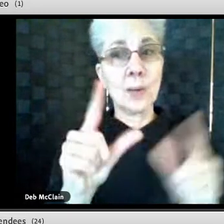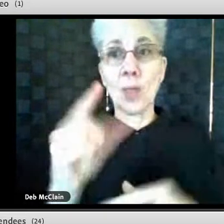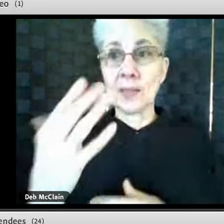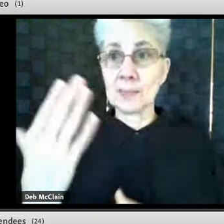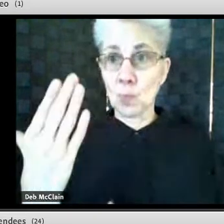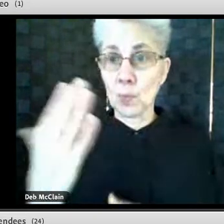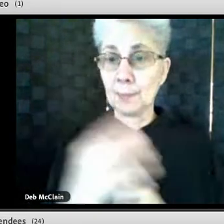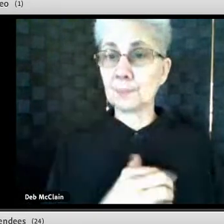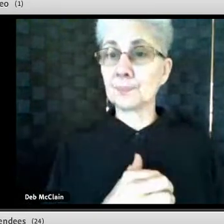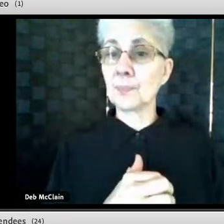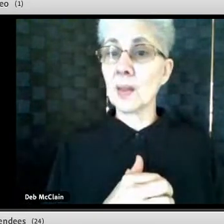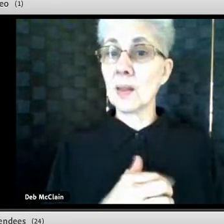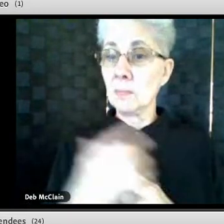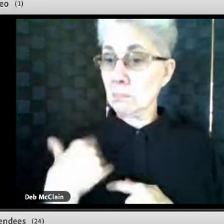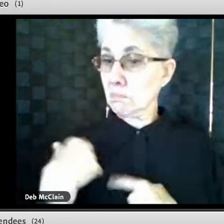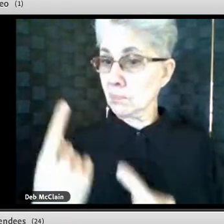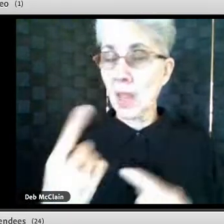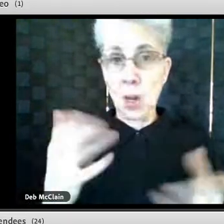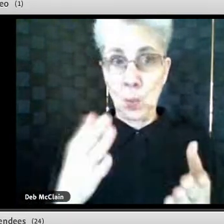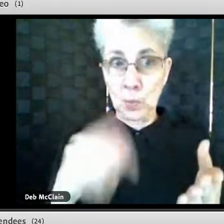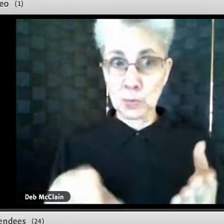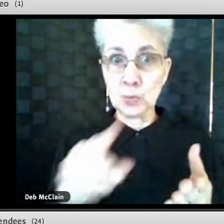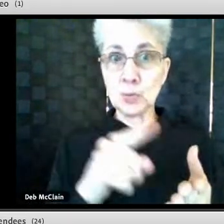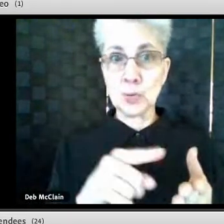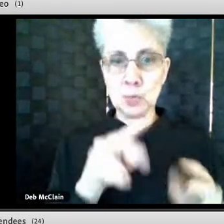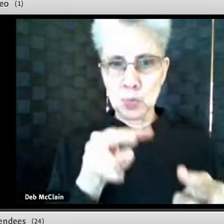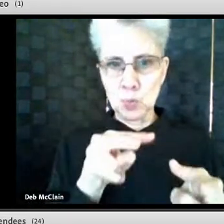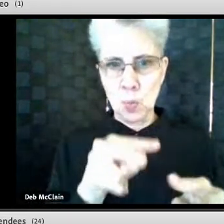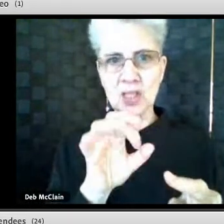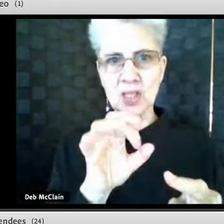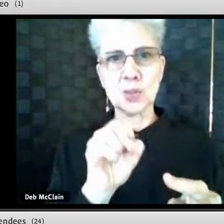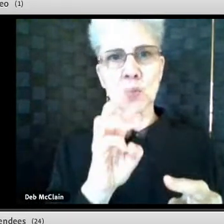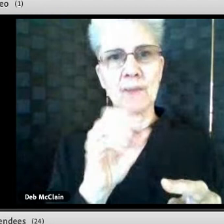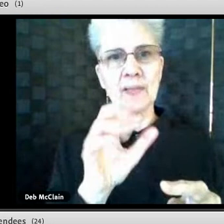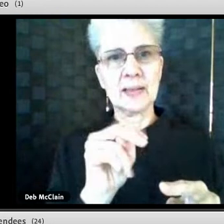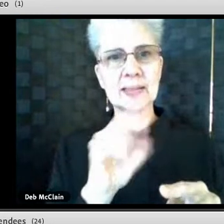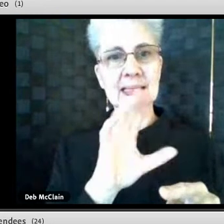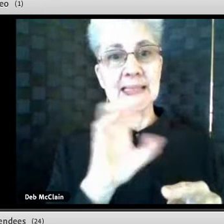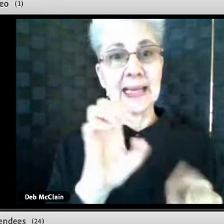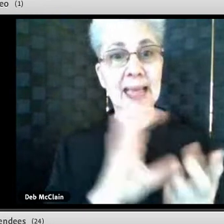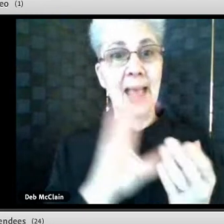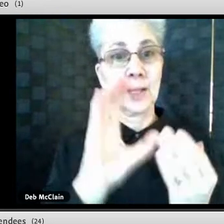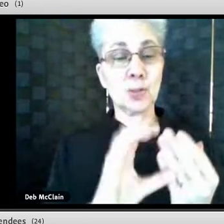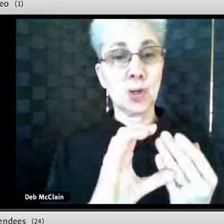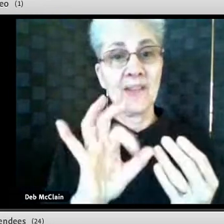Post: Thank you, Diana, for an informative webinar this morning. As always, we encourage you to keep an eye